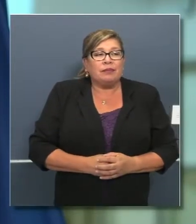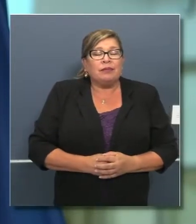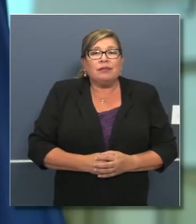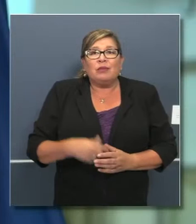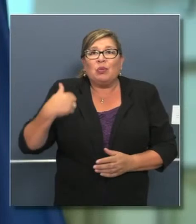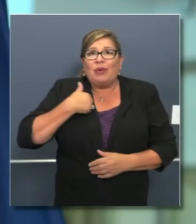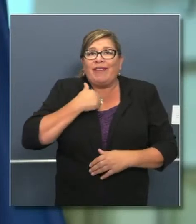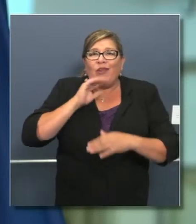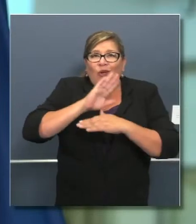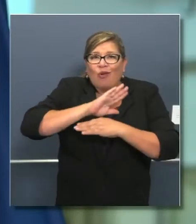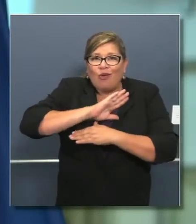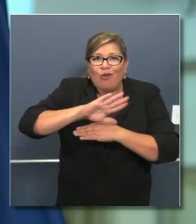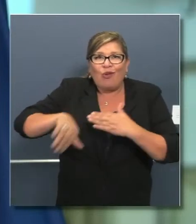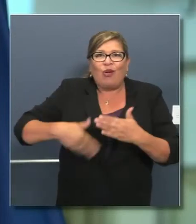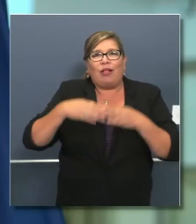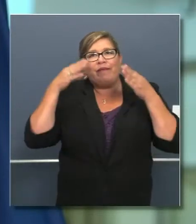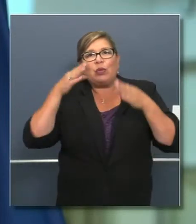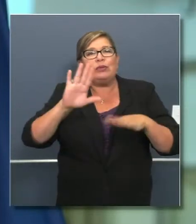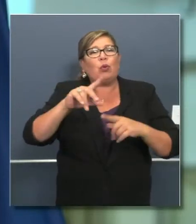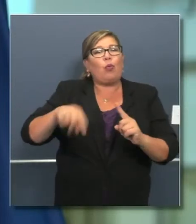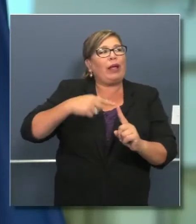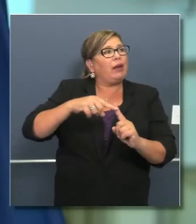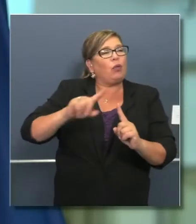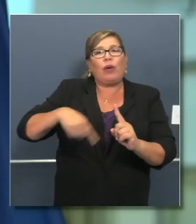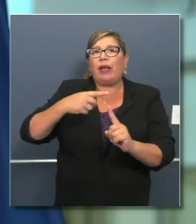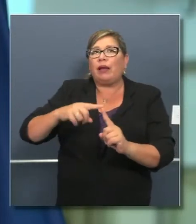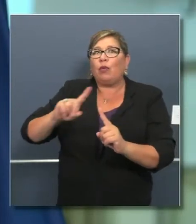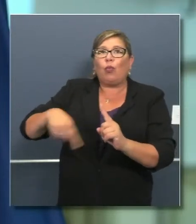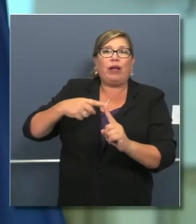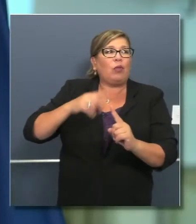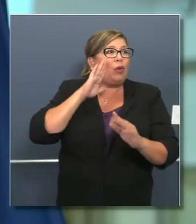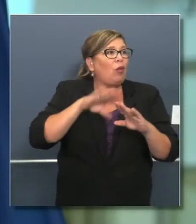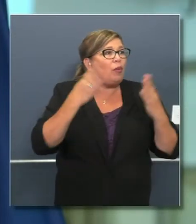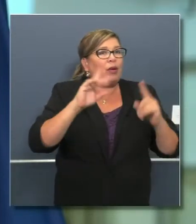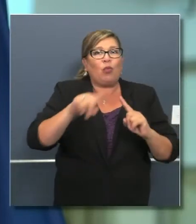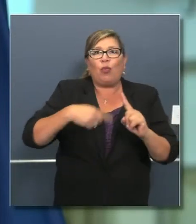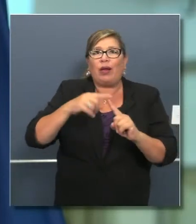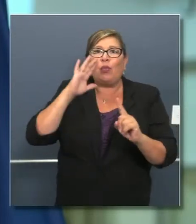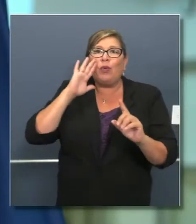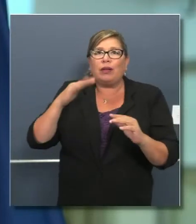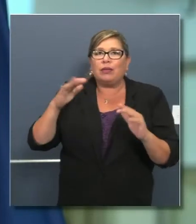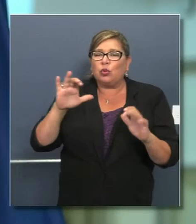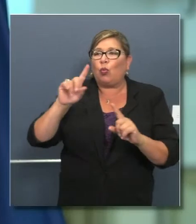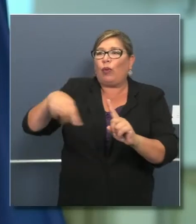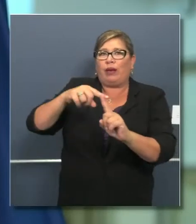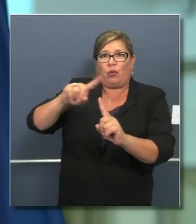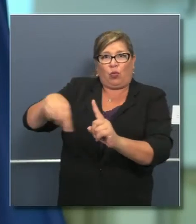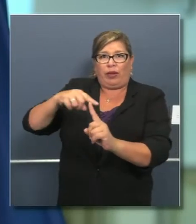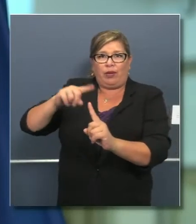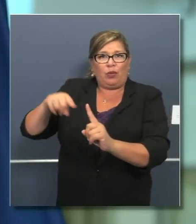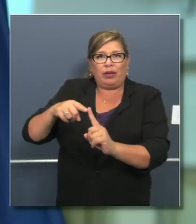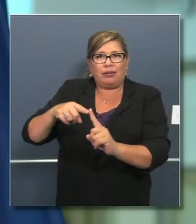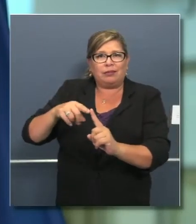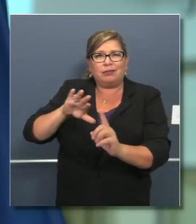the win when are we doing that when are we not on the how it is incumbent that we get back to